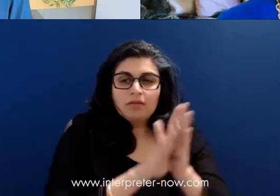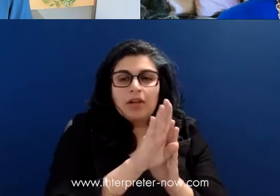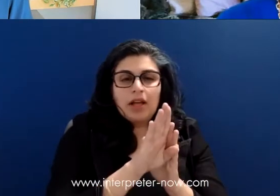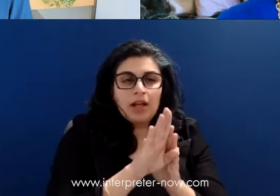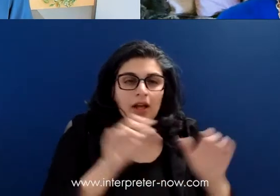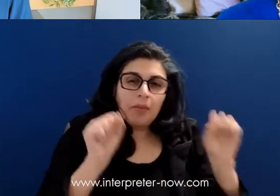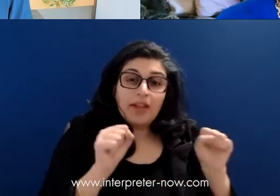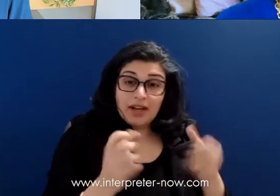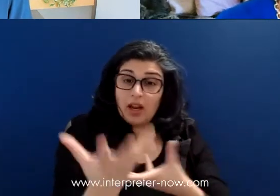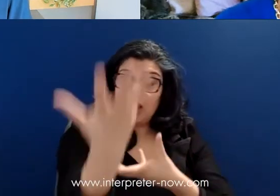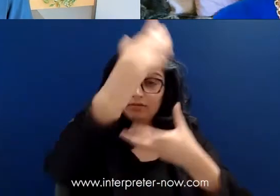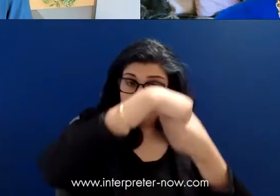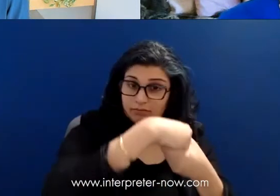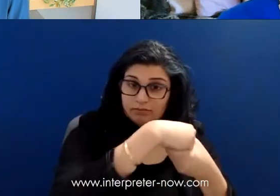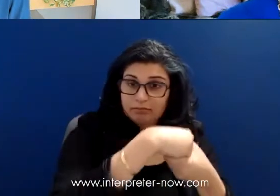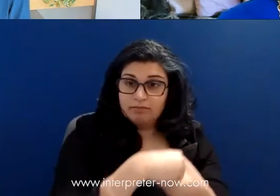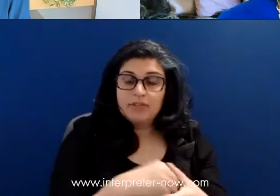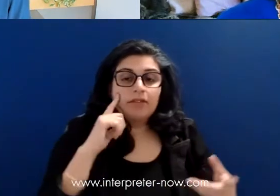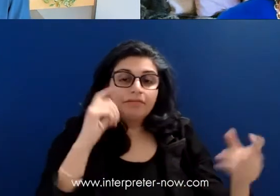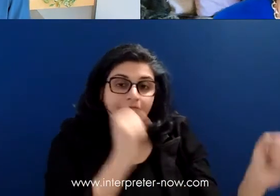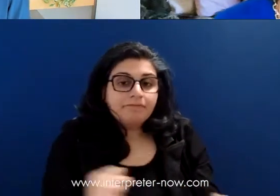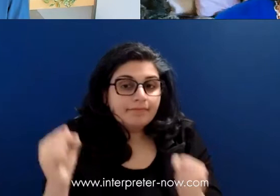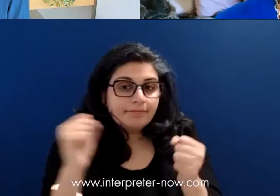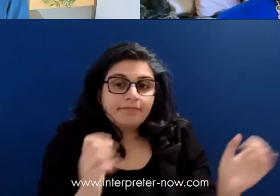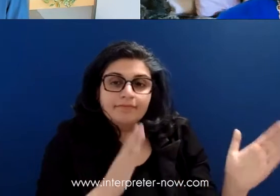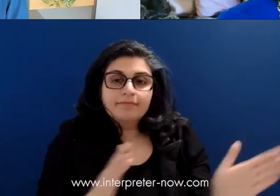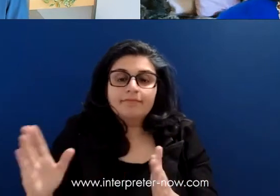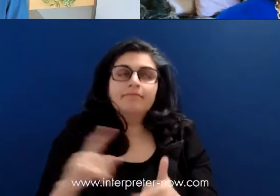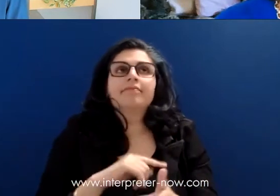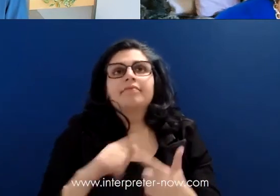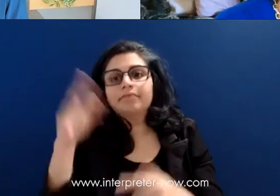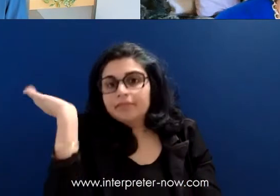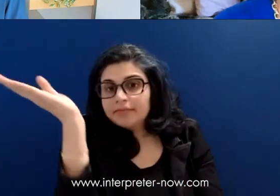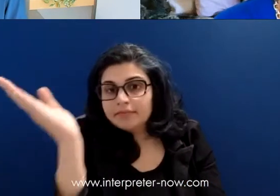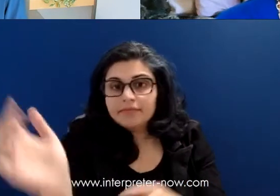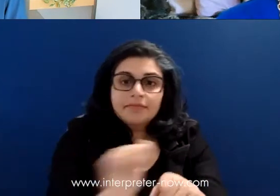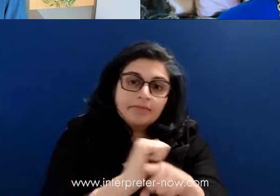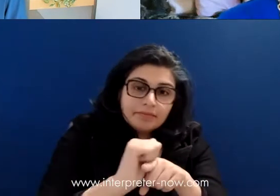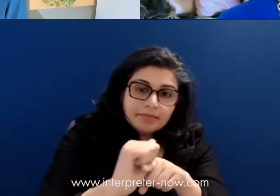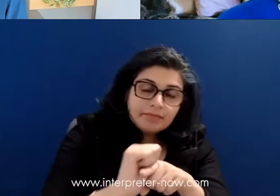So, I do strategic planning, I do speaking and training, and a lot of individual one-on-one